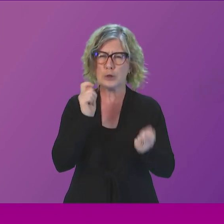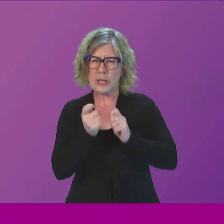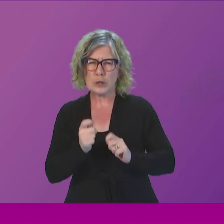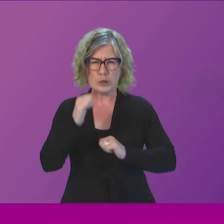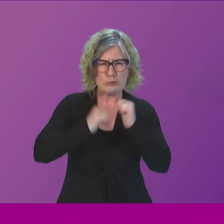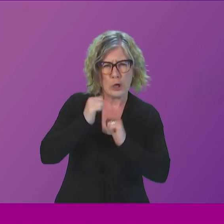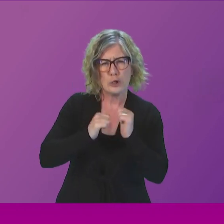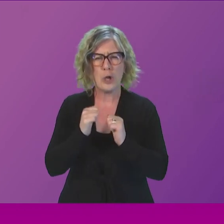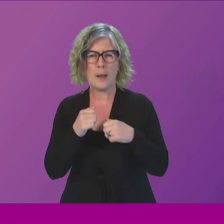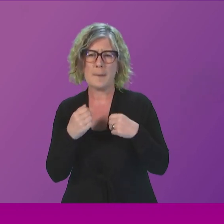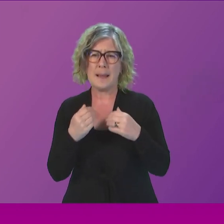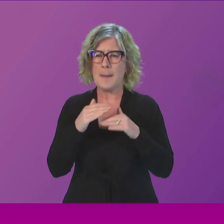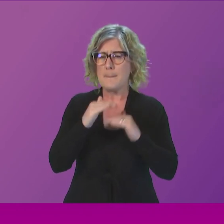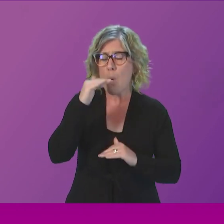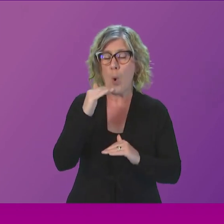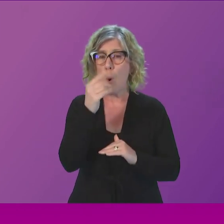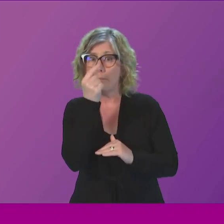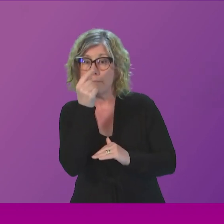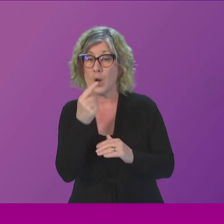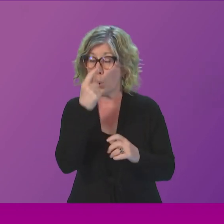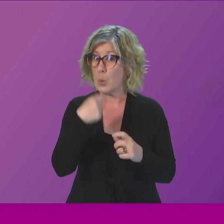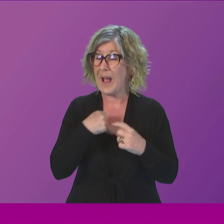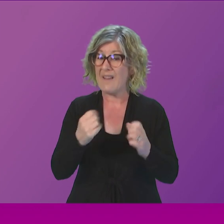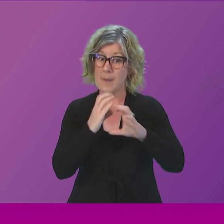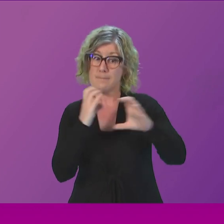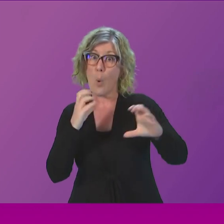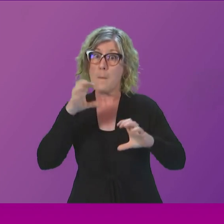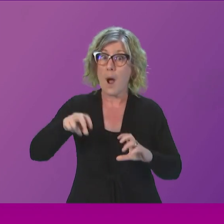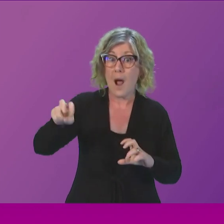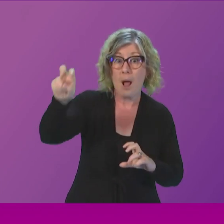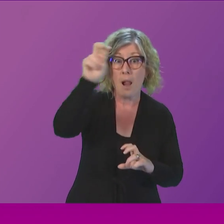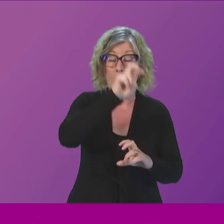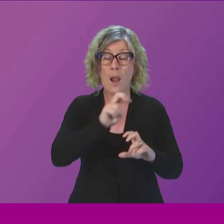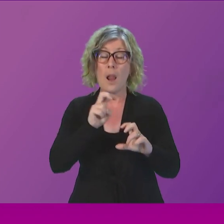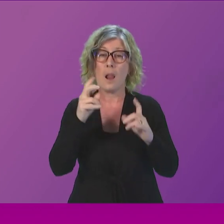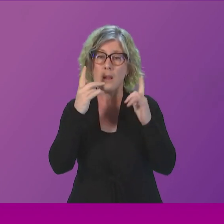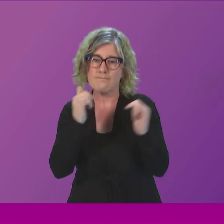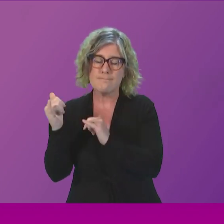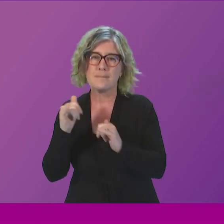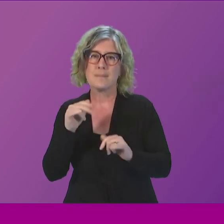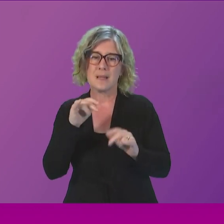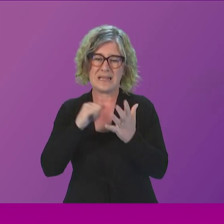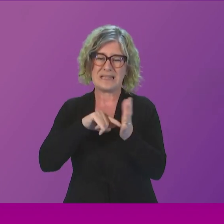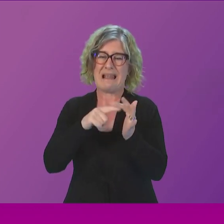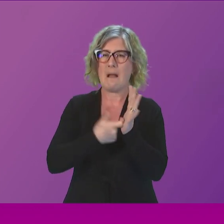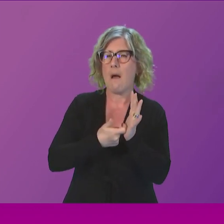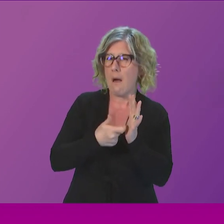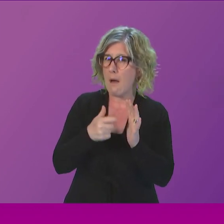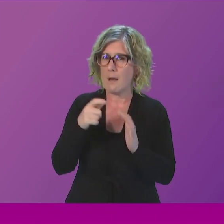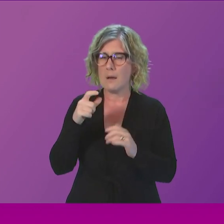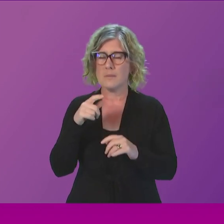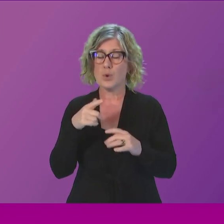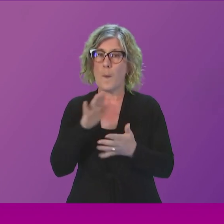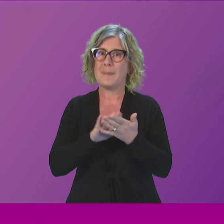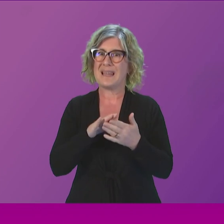For example, we have mobile MRI and CT scanners, which provide additional capacity, often in